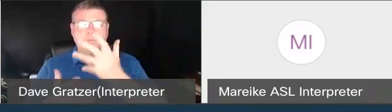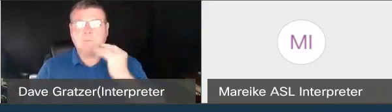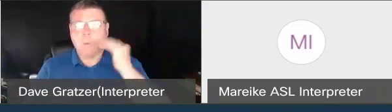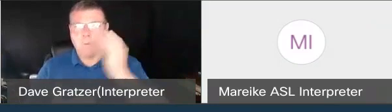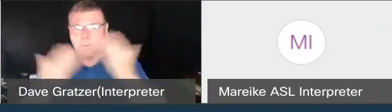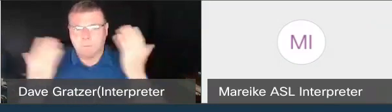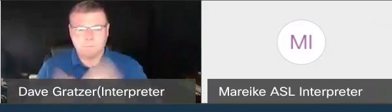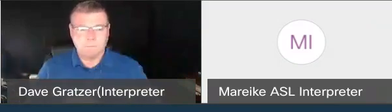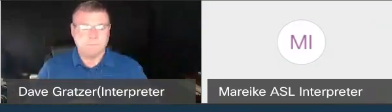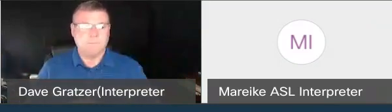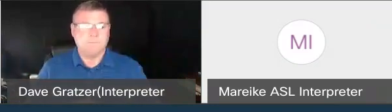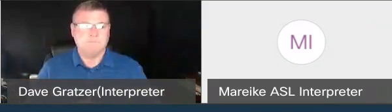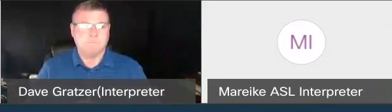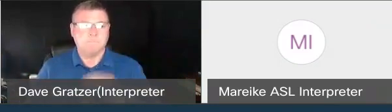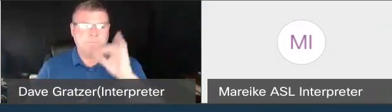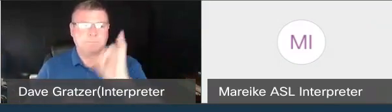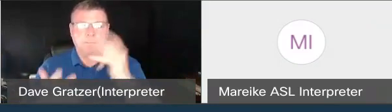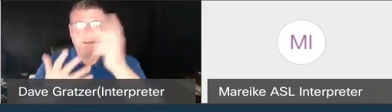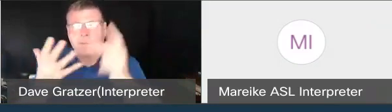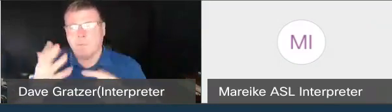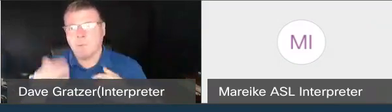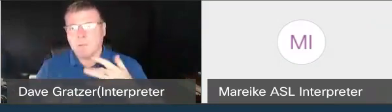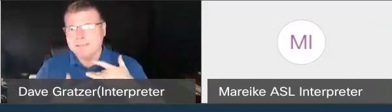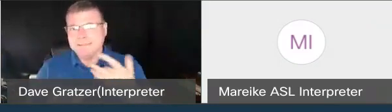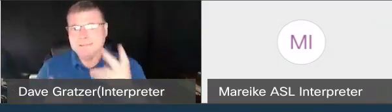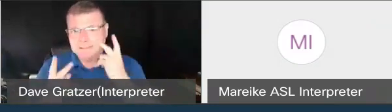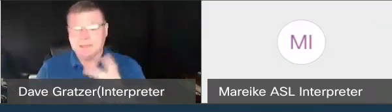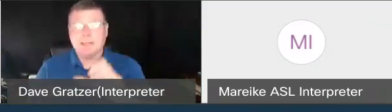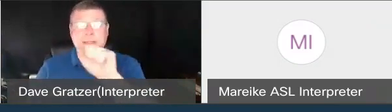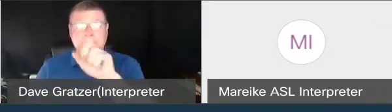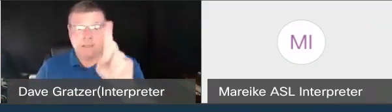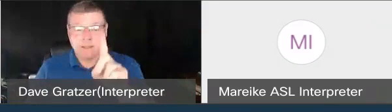So that's the real population that we see. Um, unfortunately, San Diego is the fourth highest